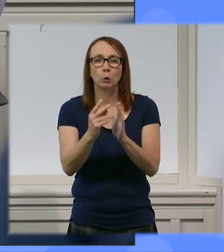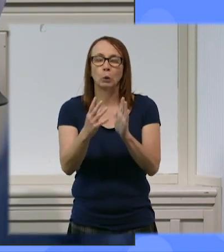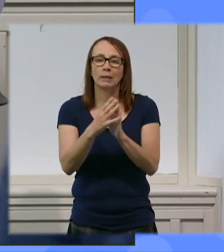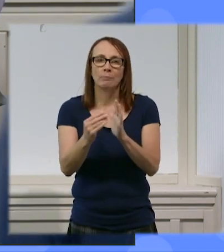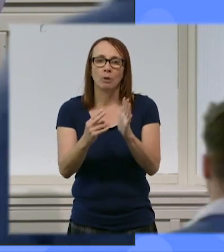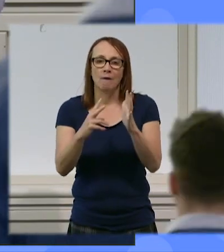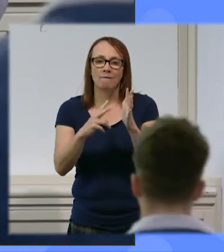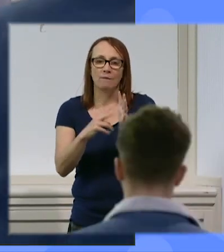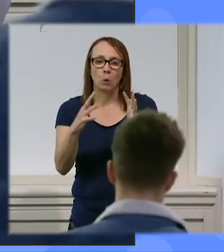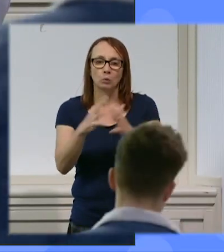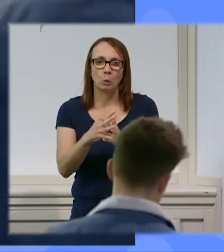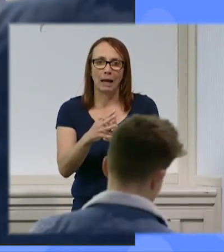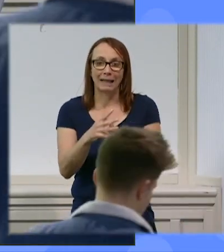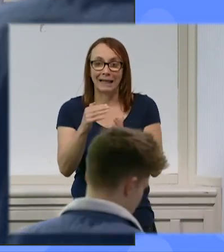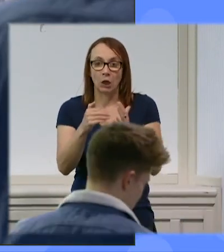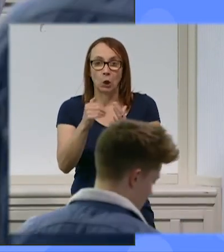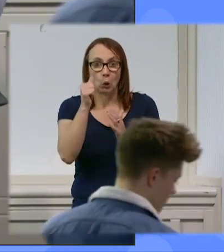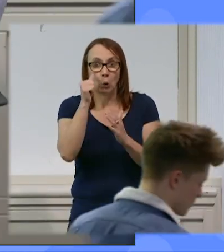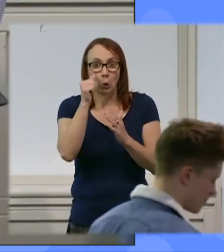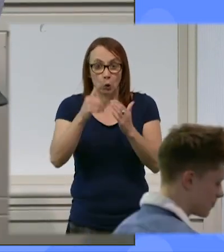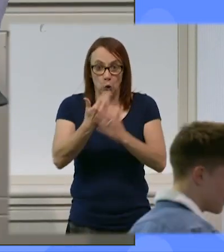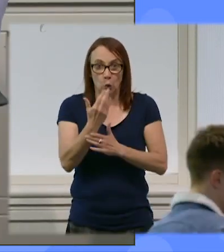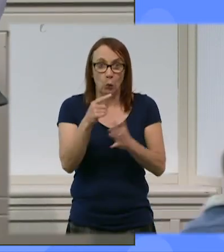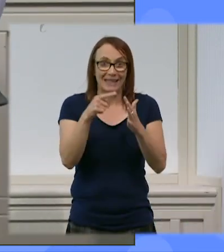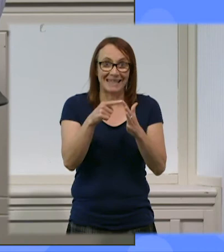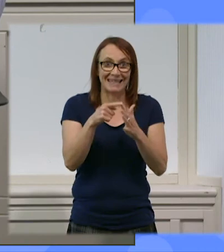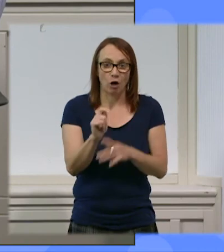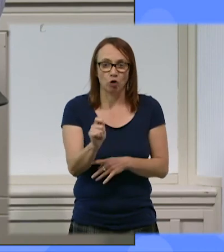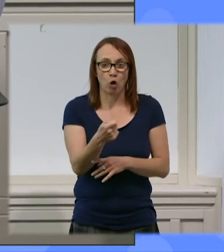their new eGolf out this later this year at exactly the same price point is there